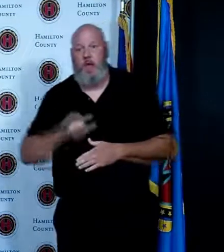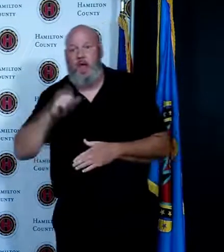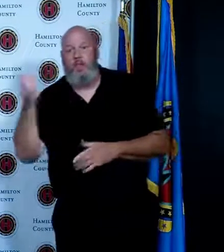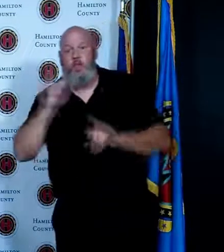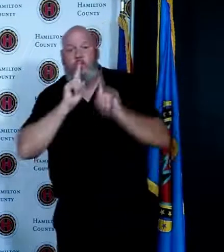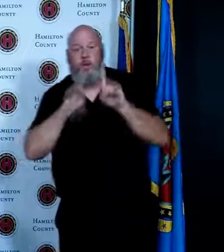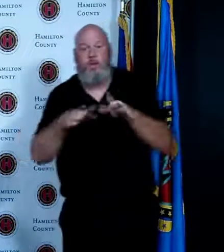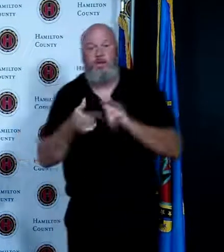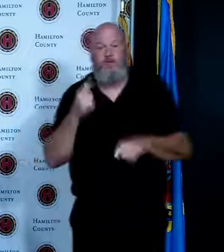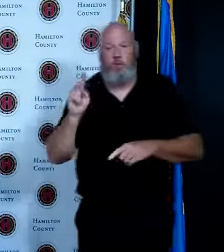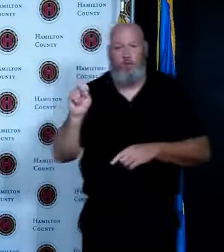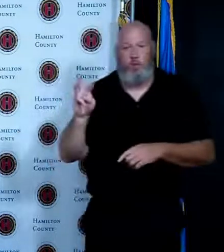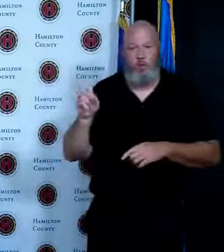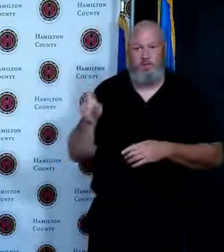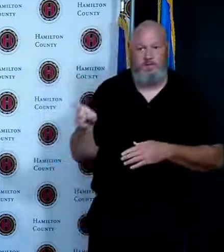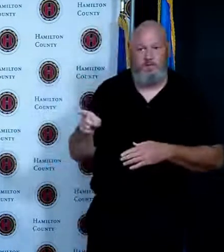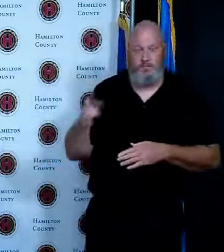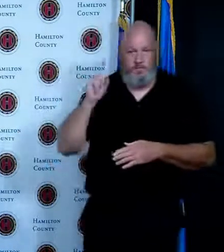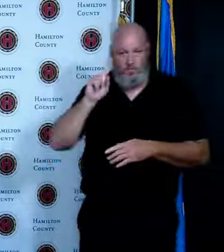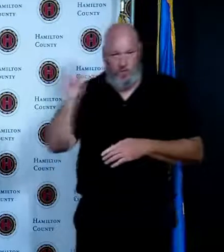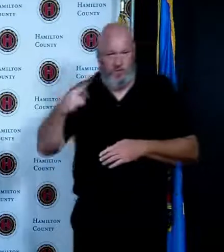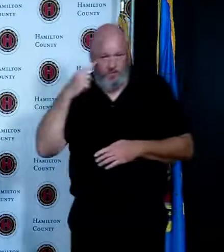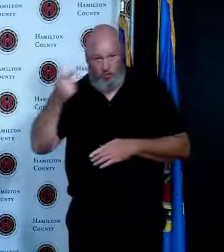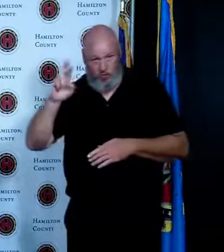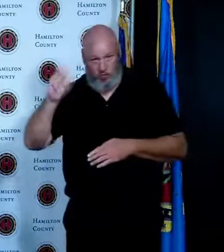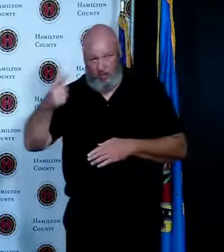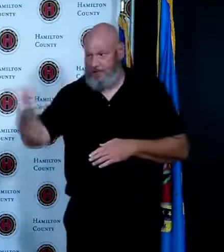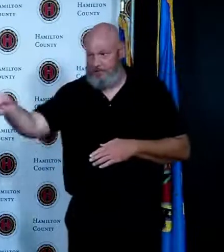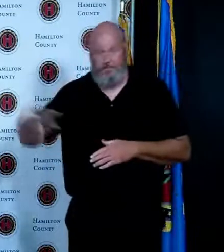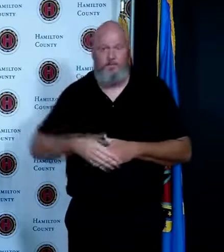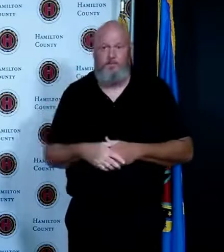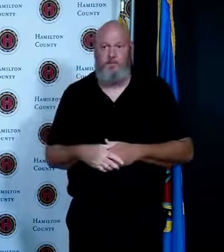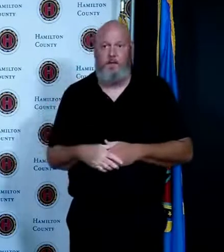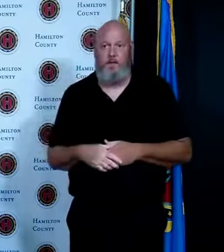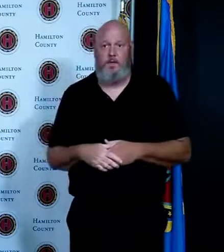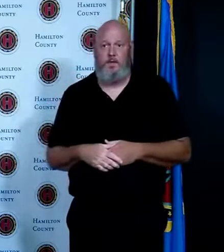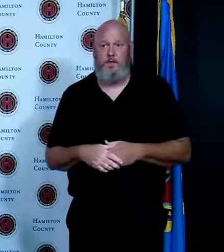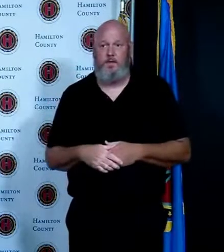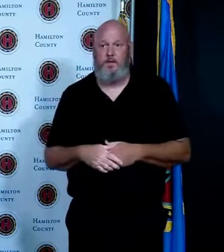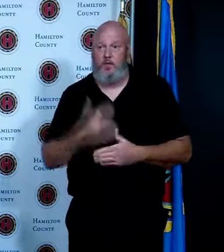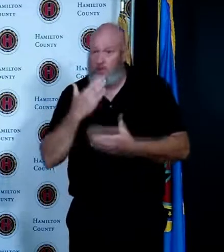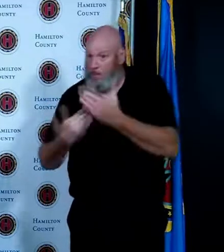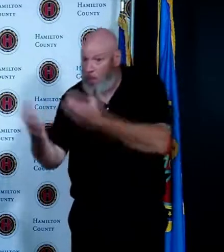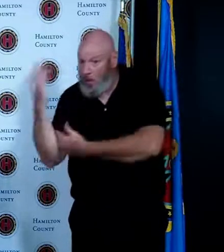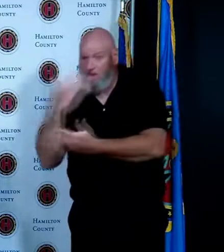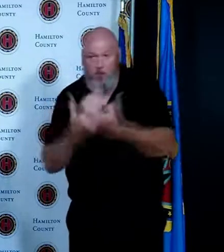Greg okay hi Greg good morning what first question I know something